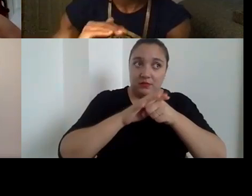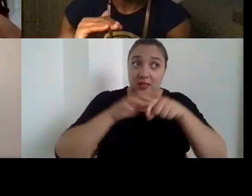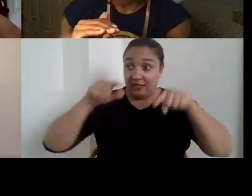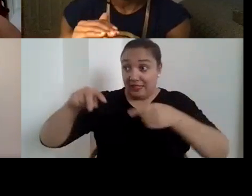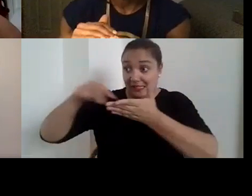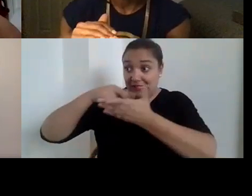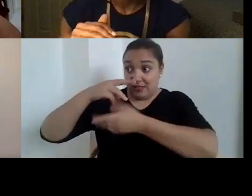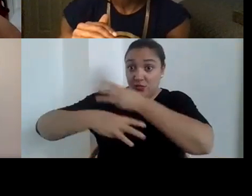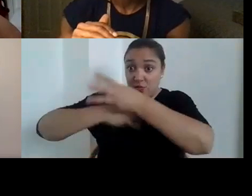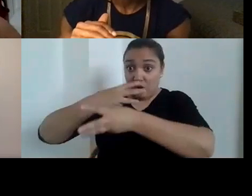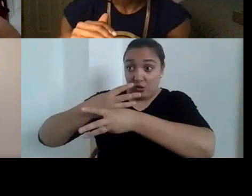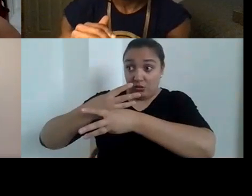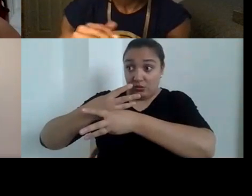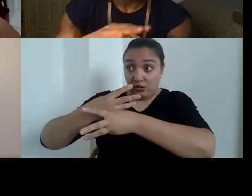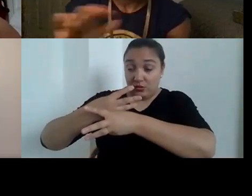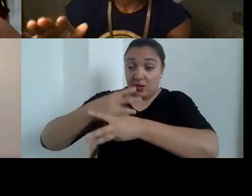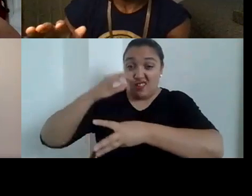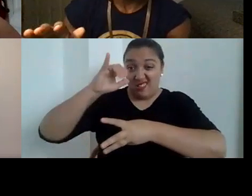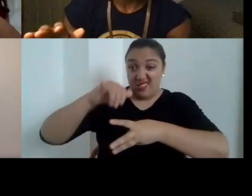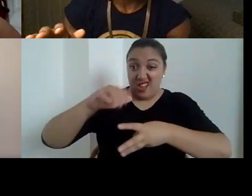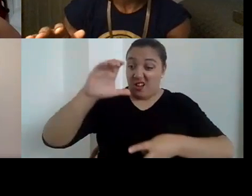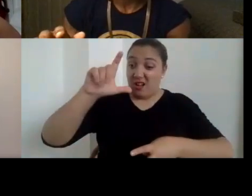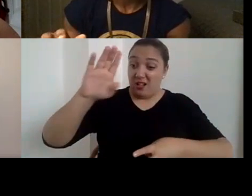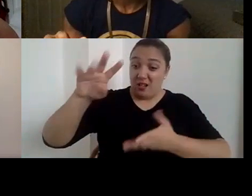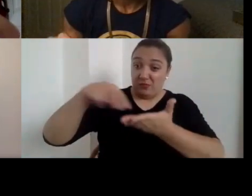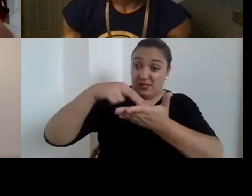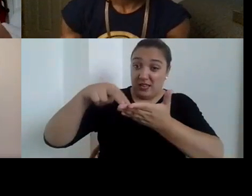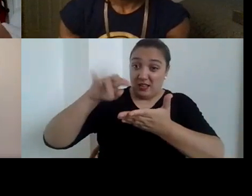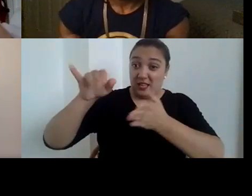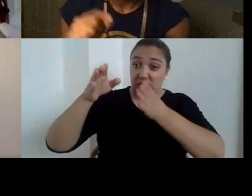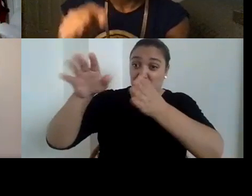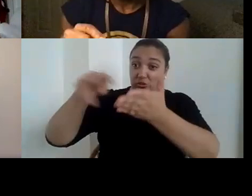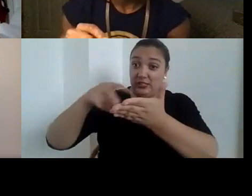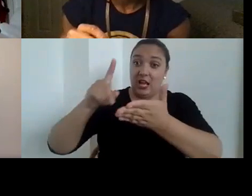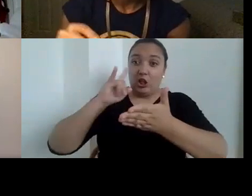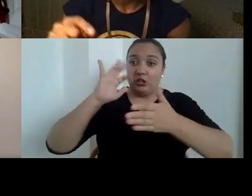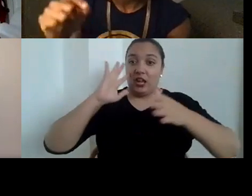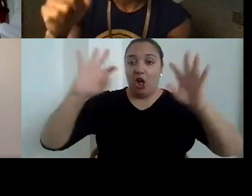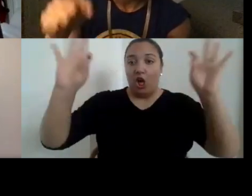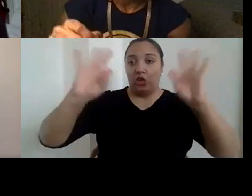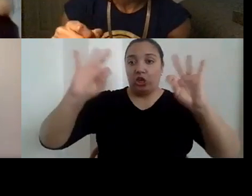down there in so many aspects and yet we are stripped,